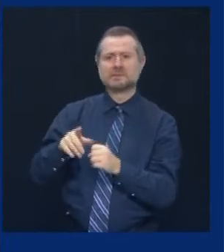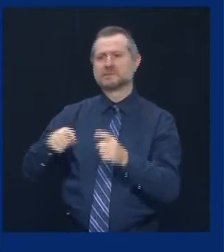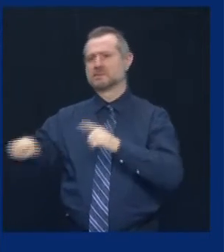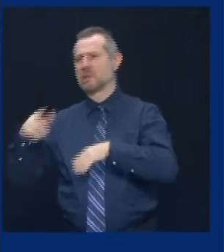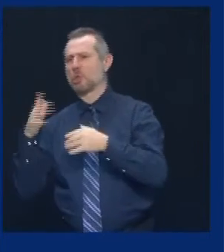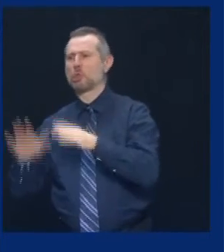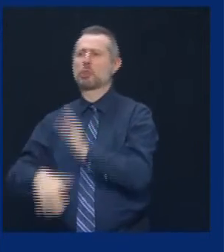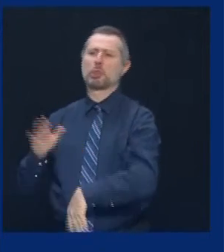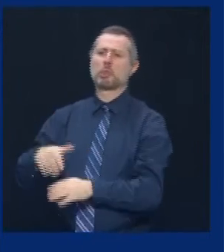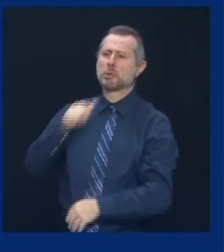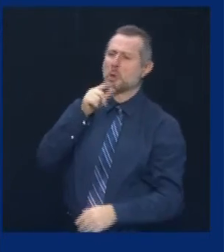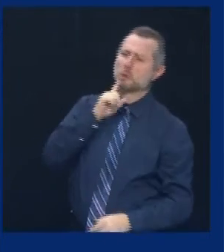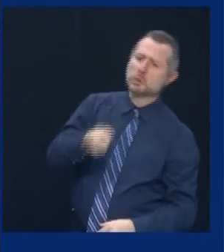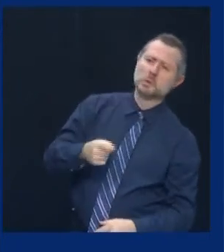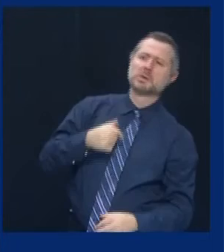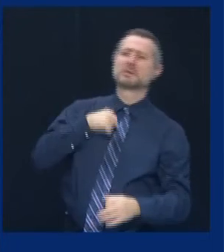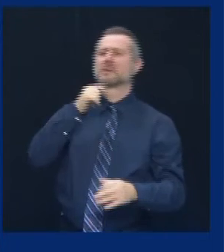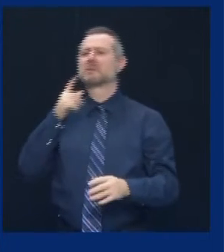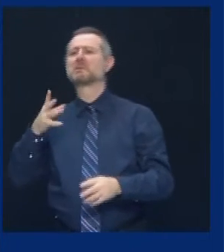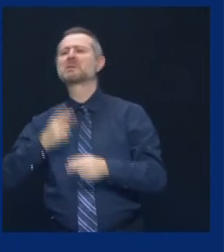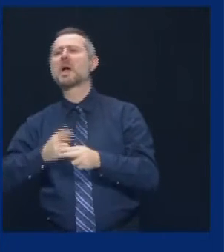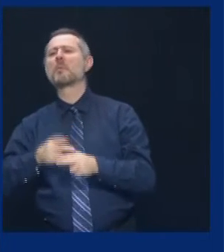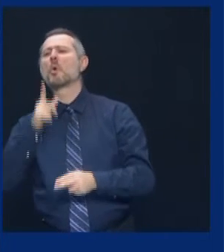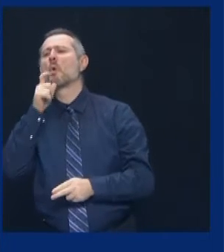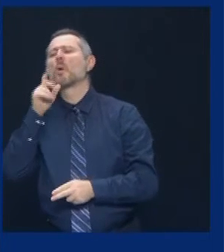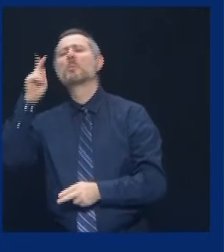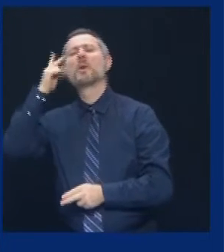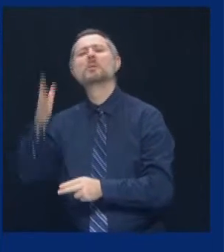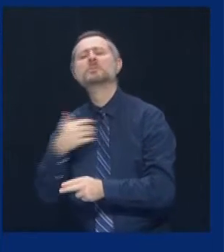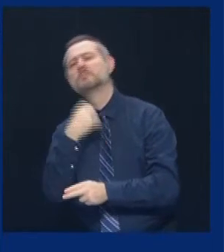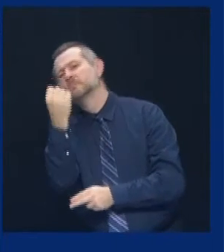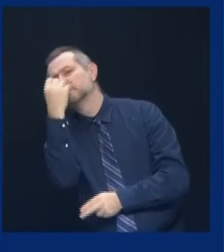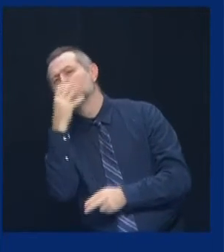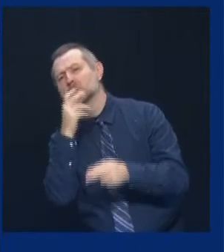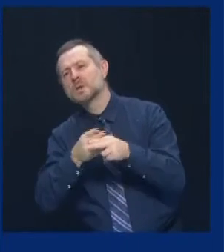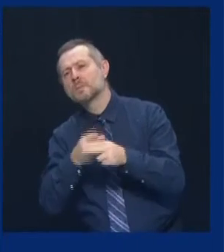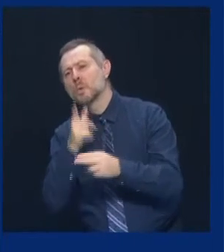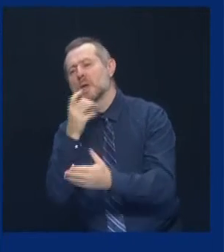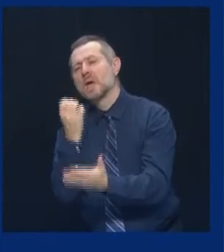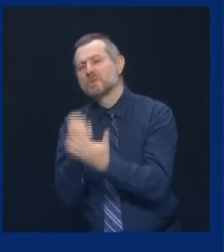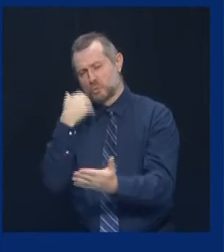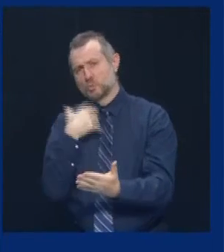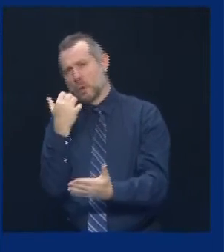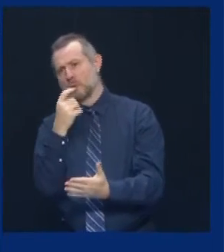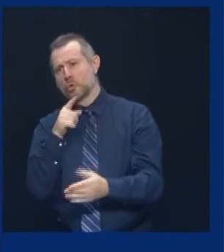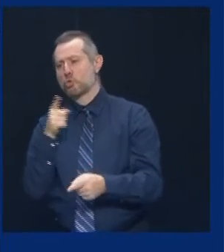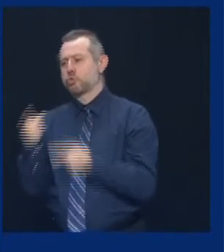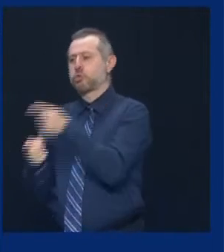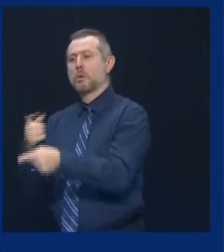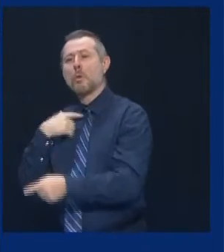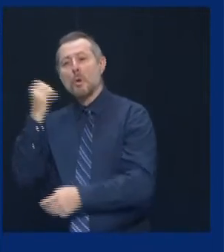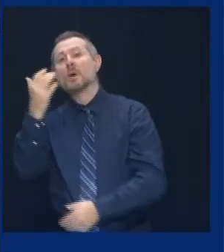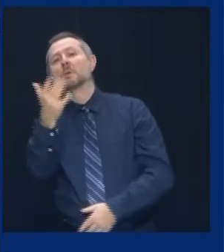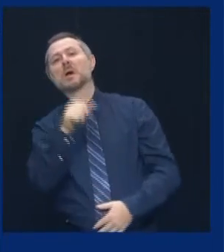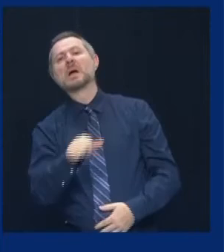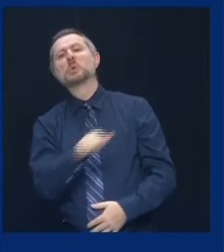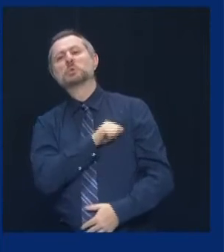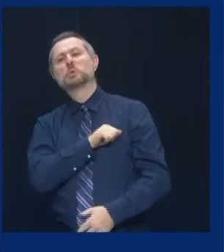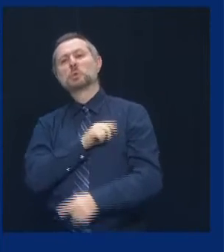YOU MENTIONED -- LAST WEEK REGARDING THE PANDEMIC AND NOT TAKING IT SERIOUSLY. I WANT TO SEE IF YOU CAN TELL ME